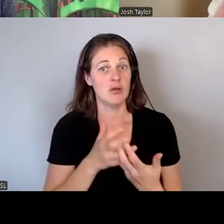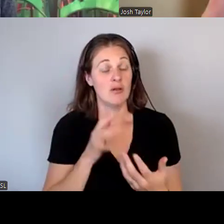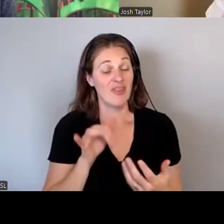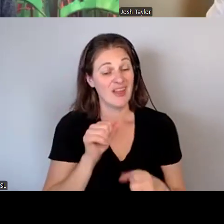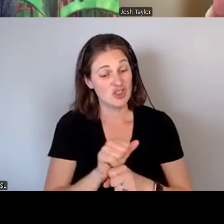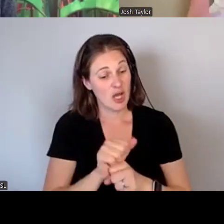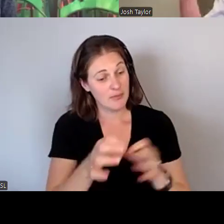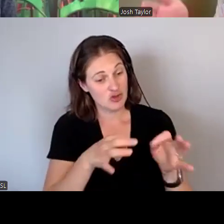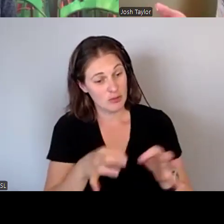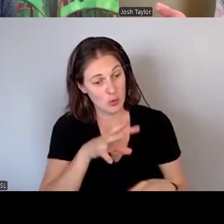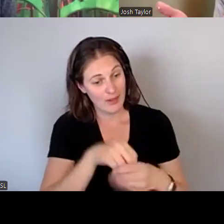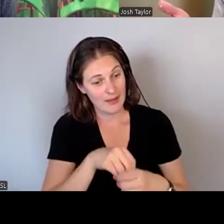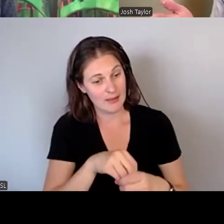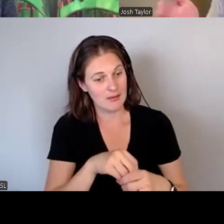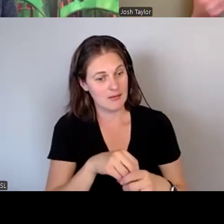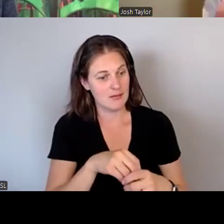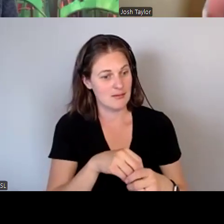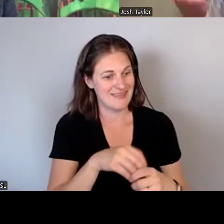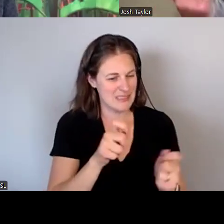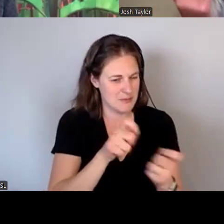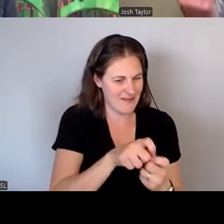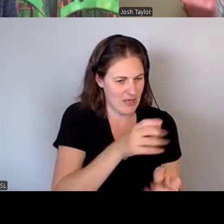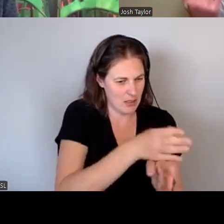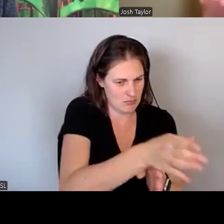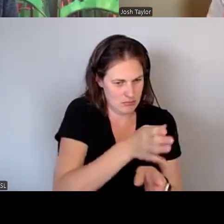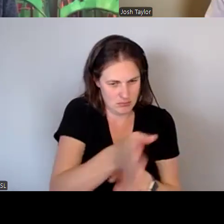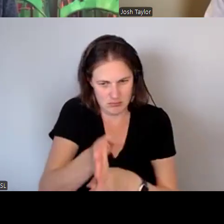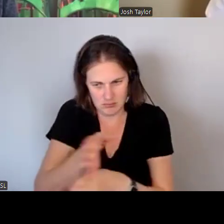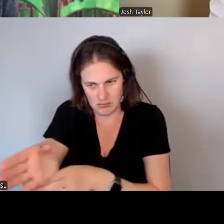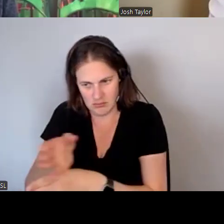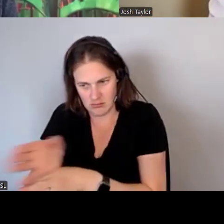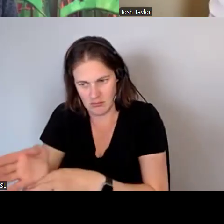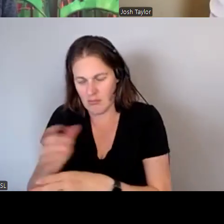within these specific silos, but there's no reason we have to. We could save a lot of time